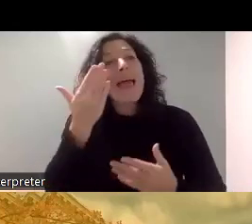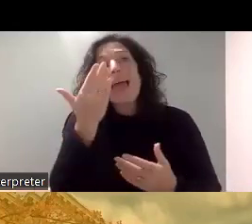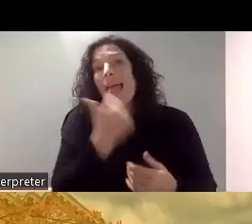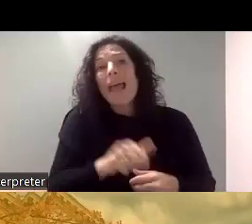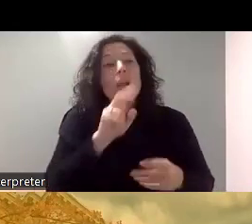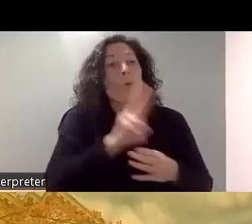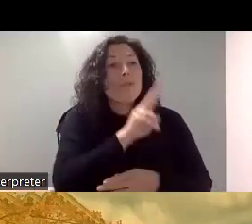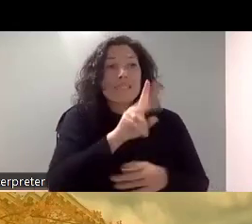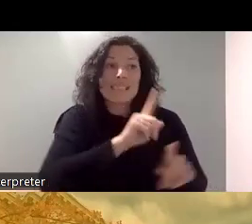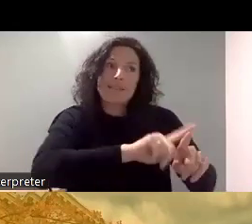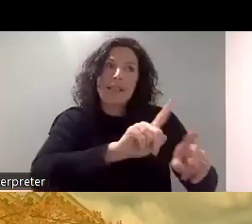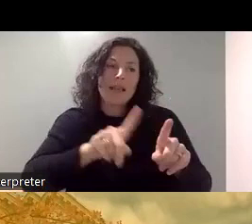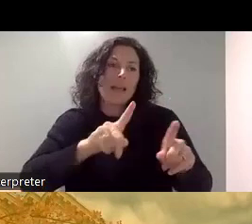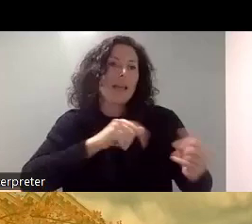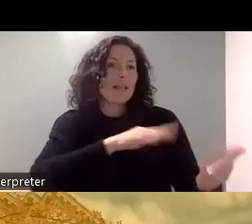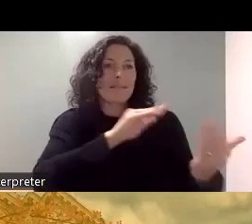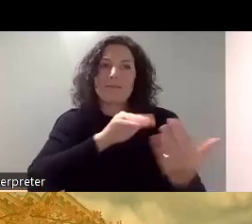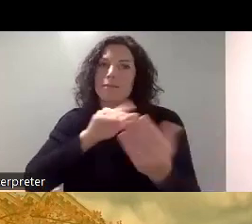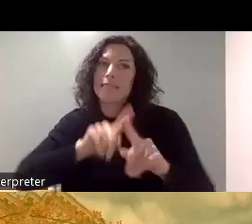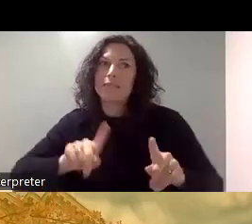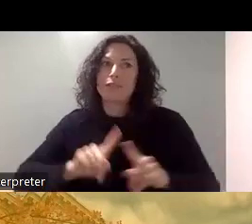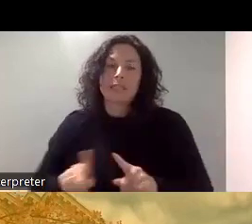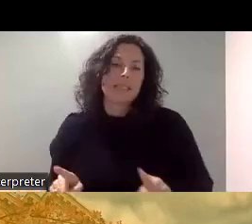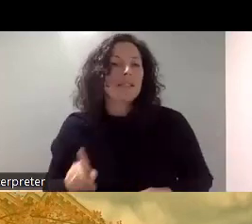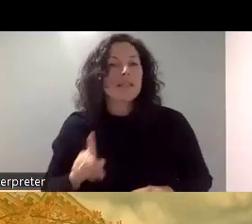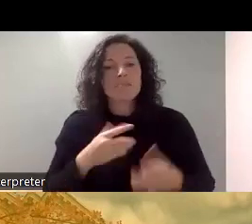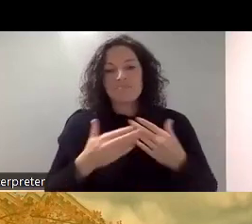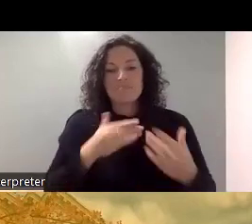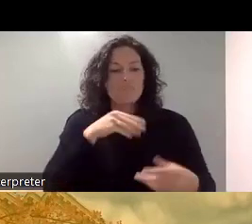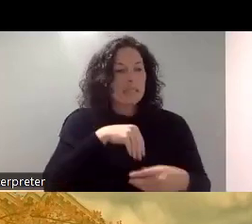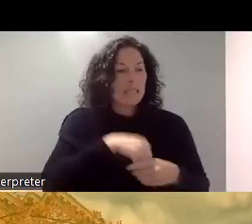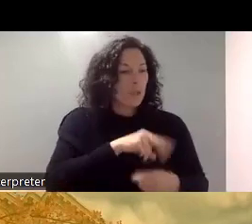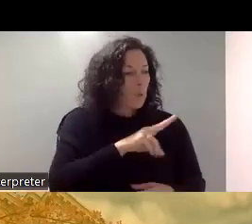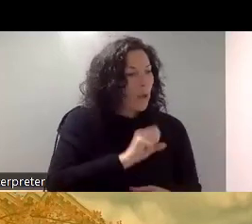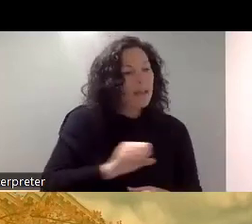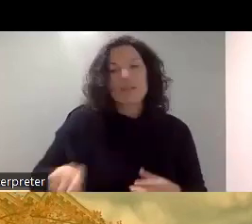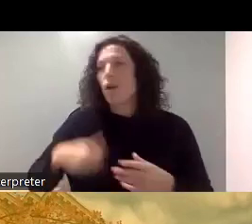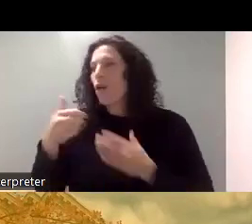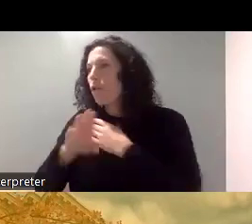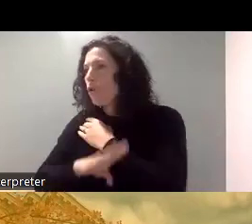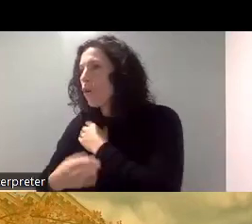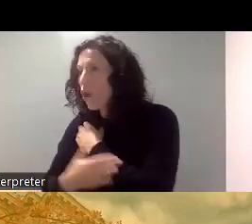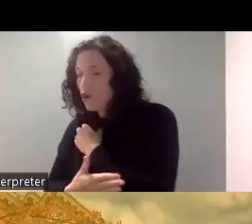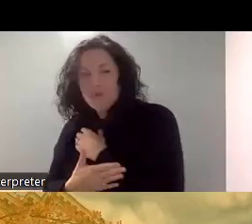whether you're in the US or whether you are outside this country, and so you need to understand that,